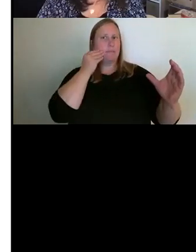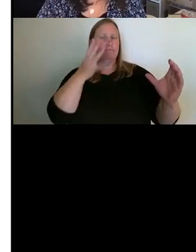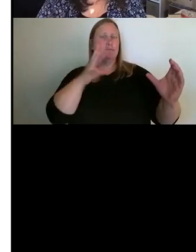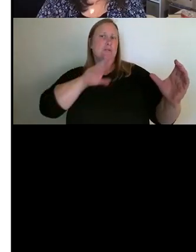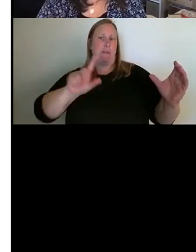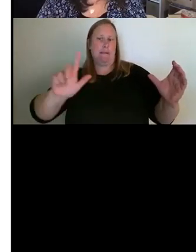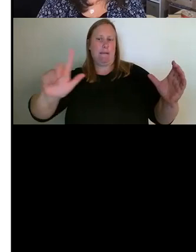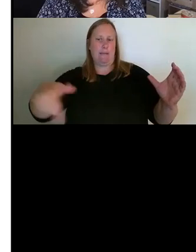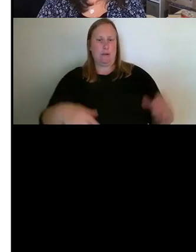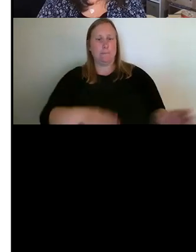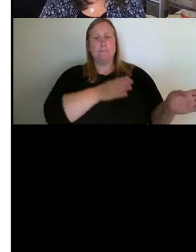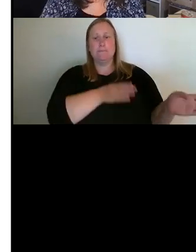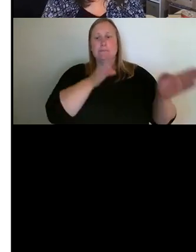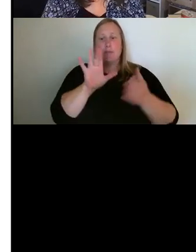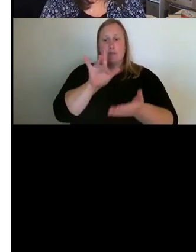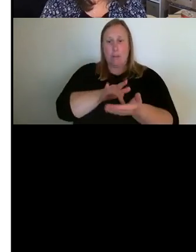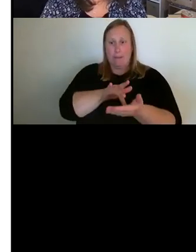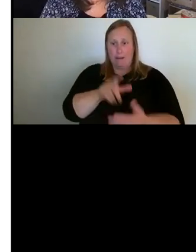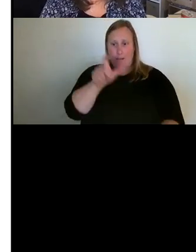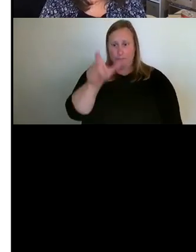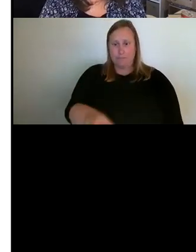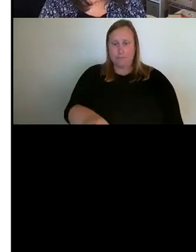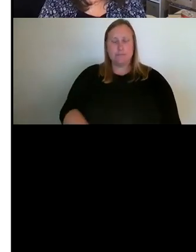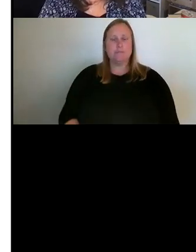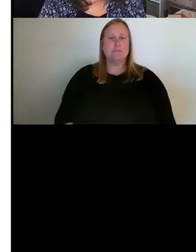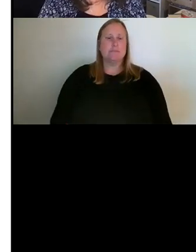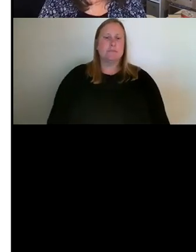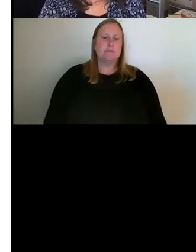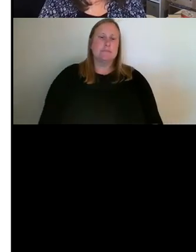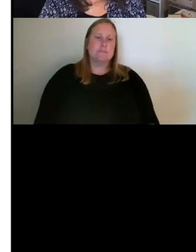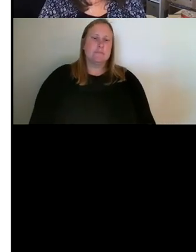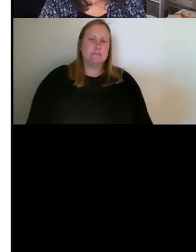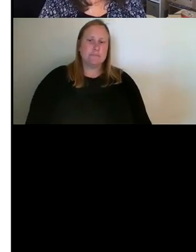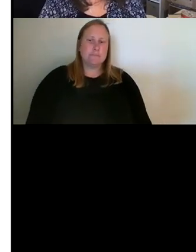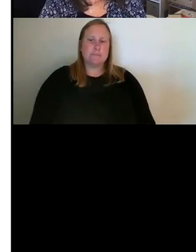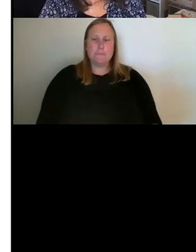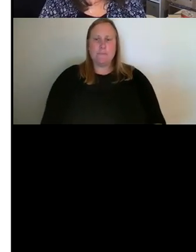We are going to go to the middle section now. This part of the table -- so, we put the other piece